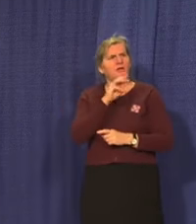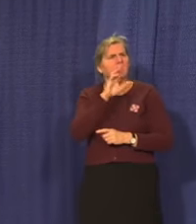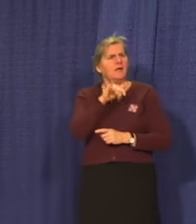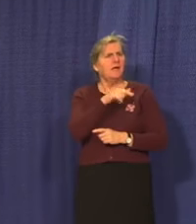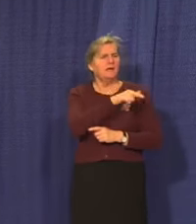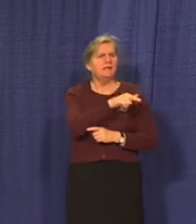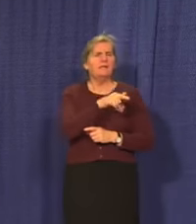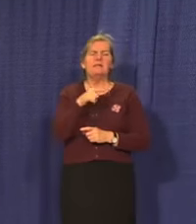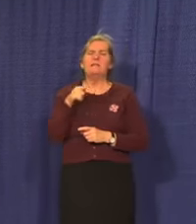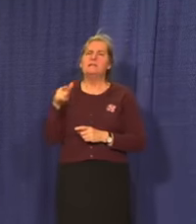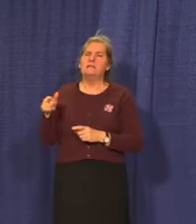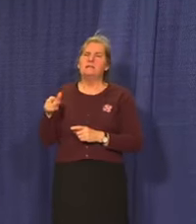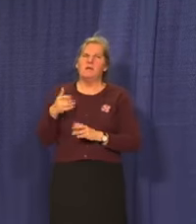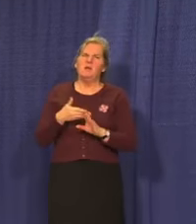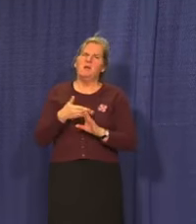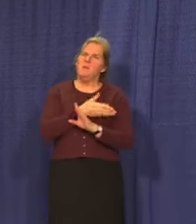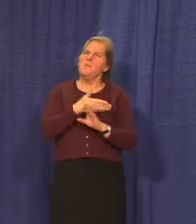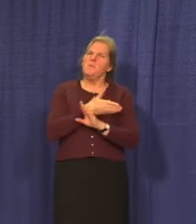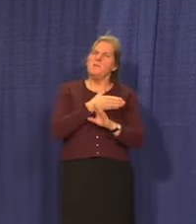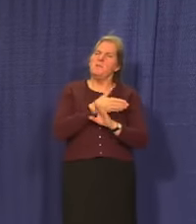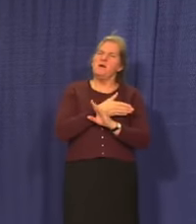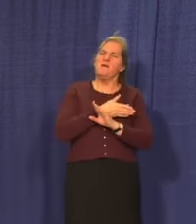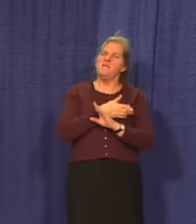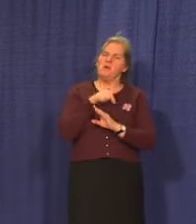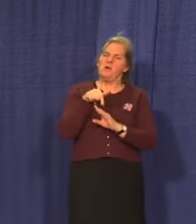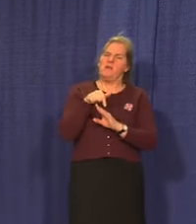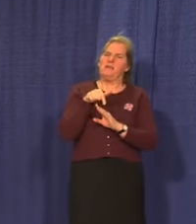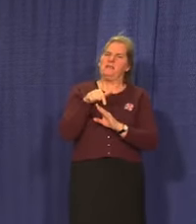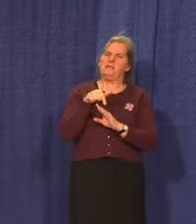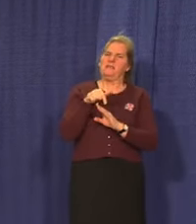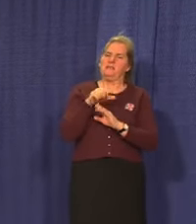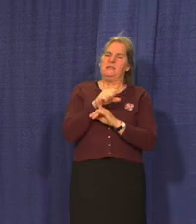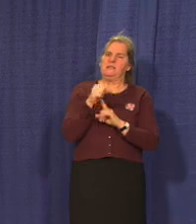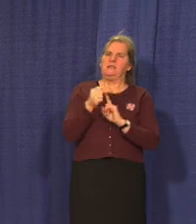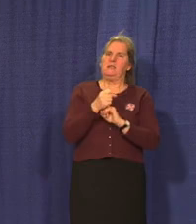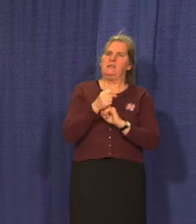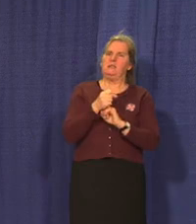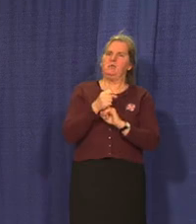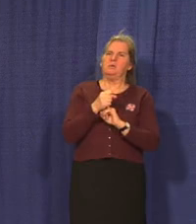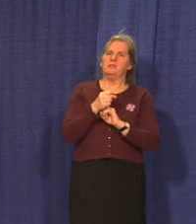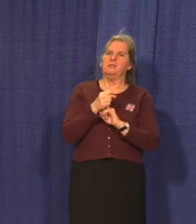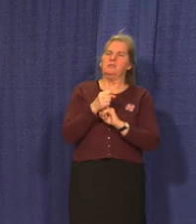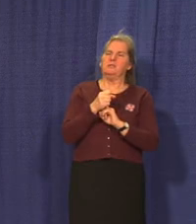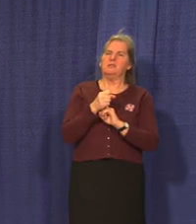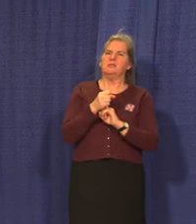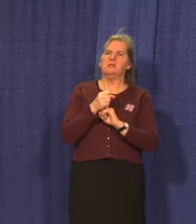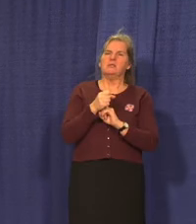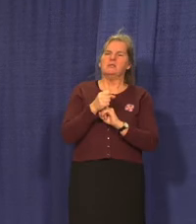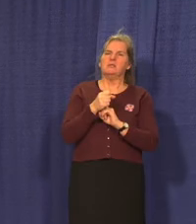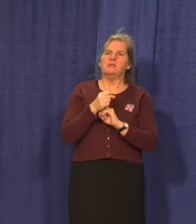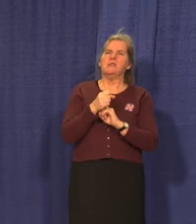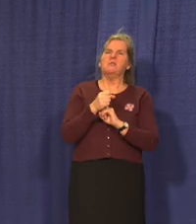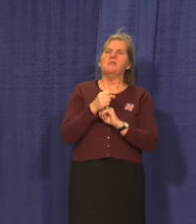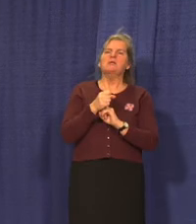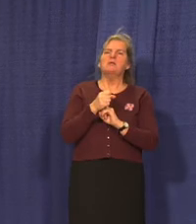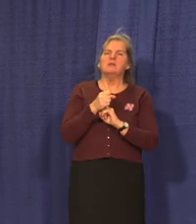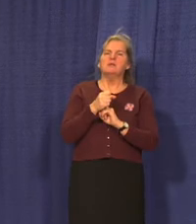CLEAR THAT THIS IS SOMETHING THAT EVEN BEFORE THIS PARTICULAR PROVISION, GOING BACK WITH THE